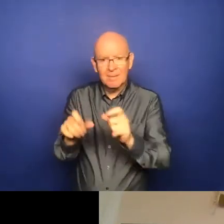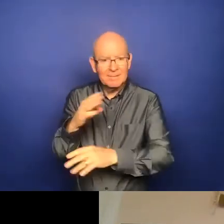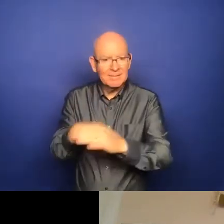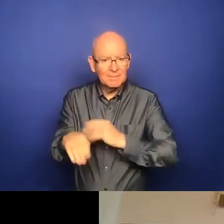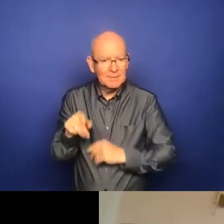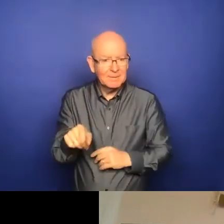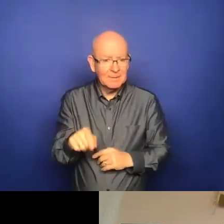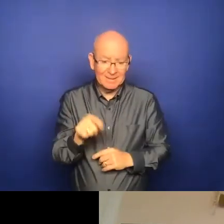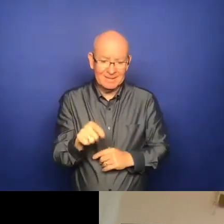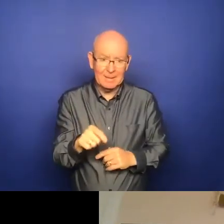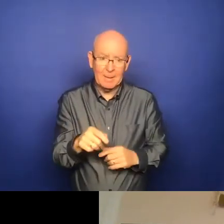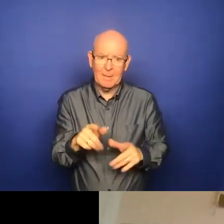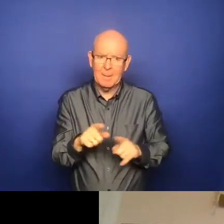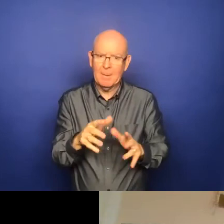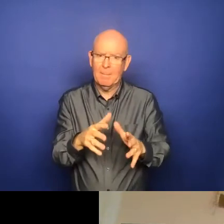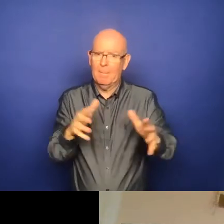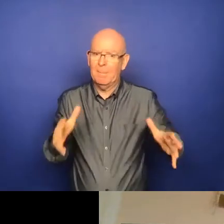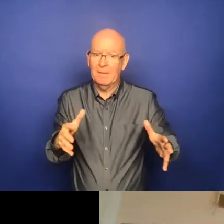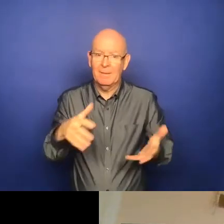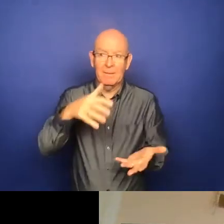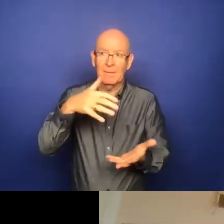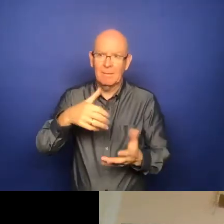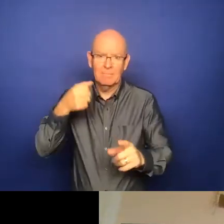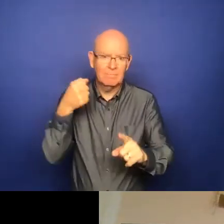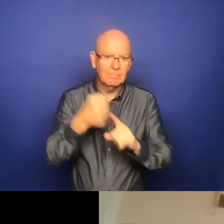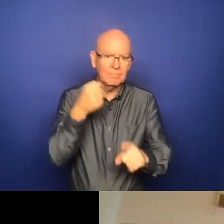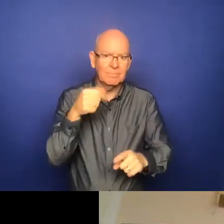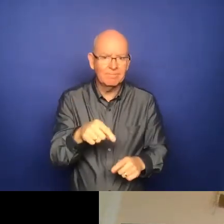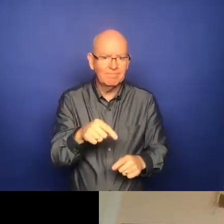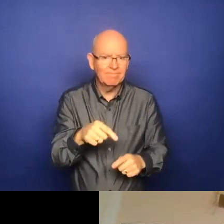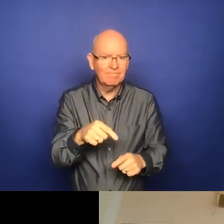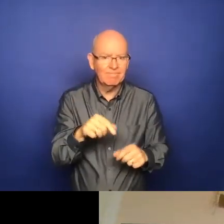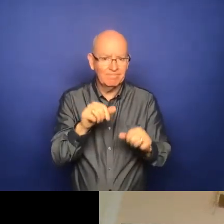data impact that is also receptive from